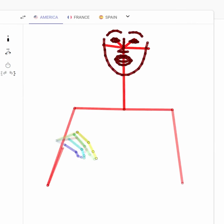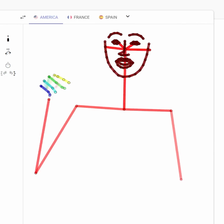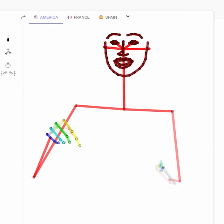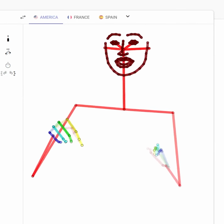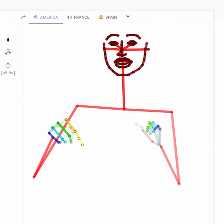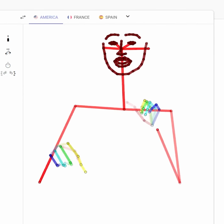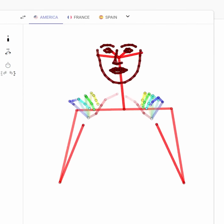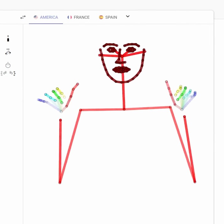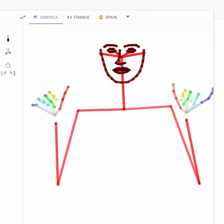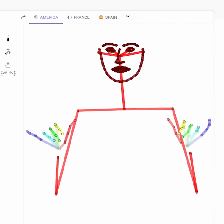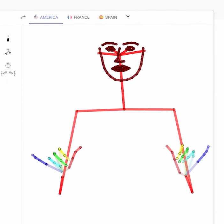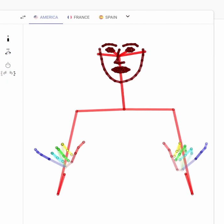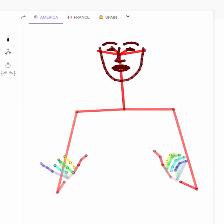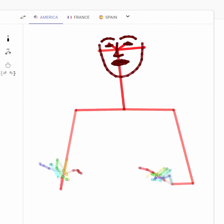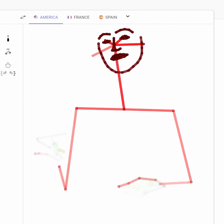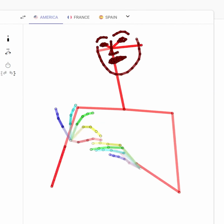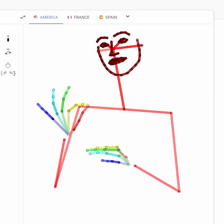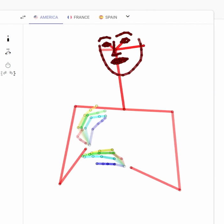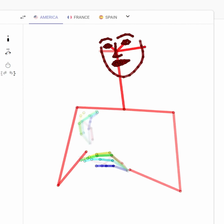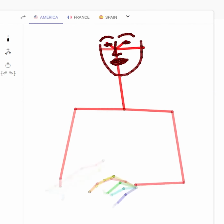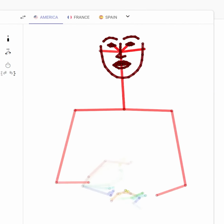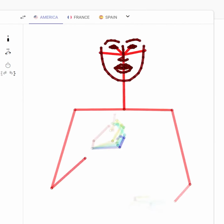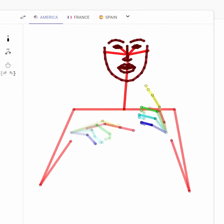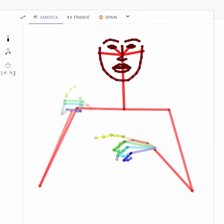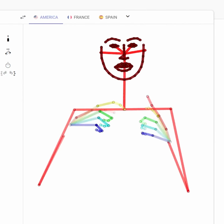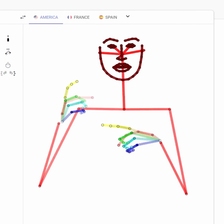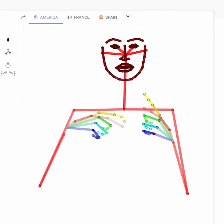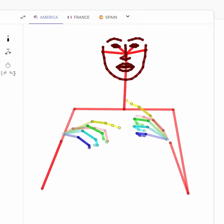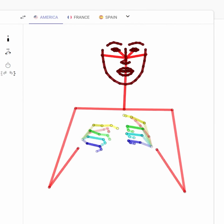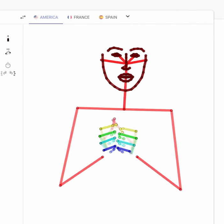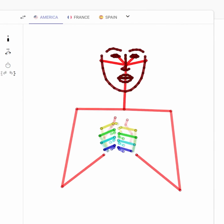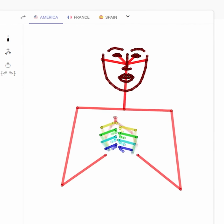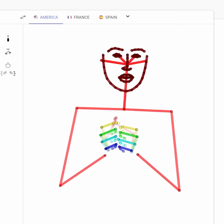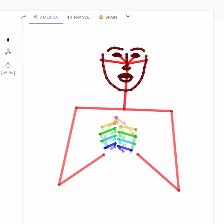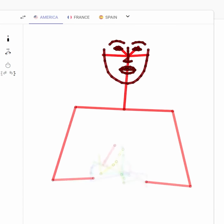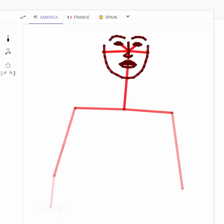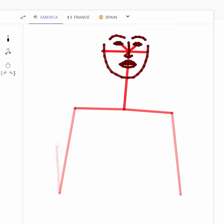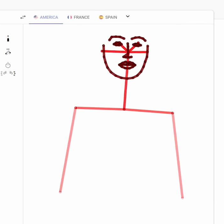Here I’m demoing it using a system a few bachelor students from Bar-Ilan University developed